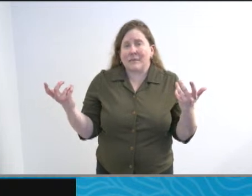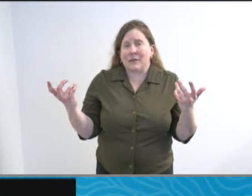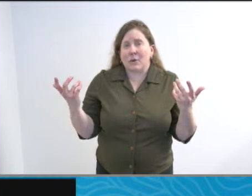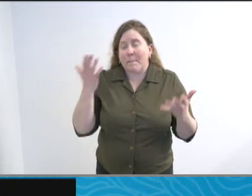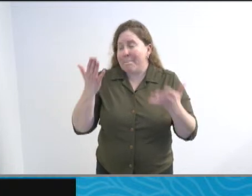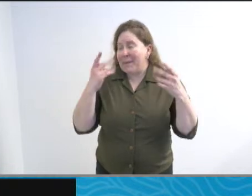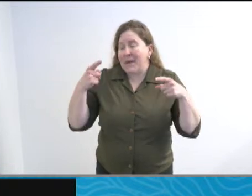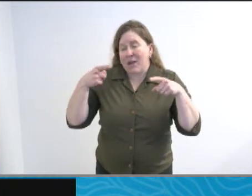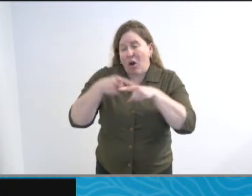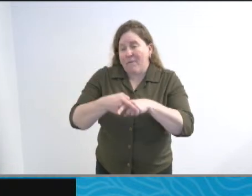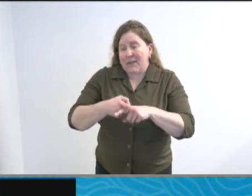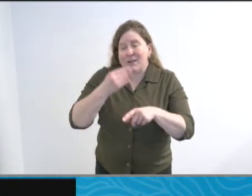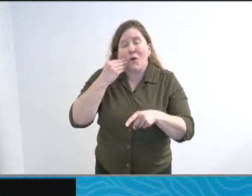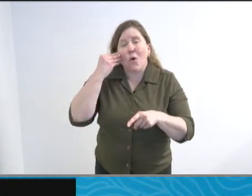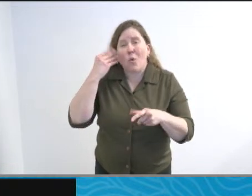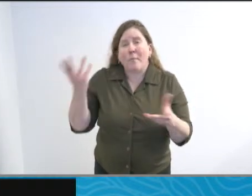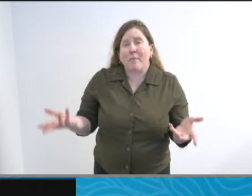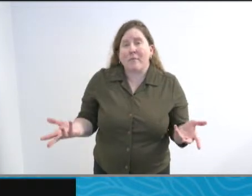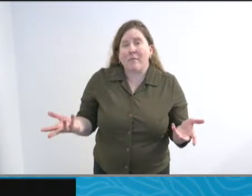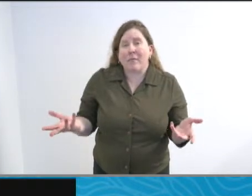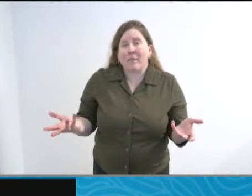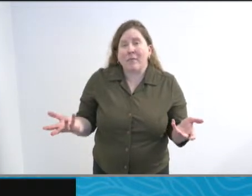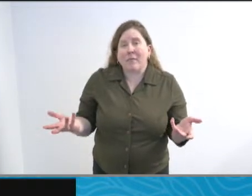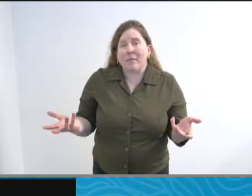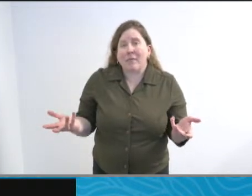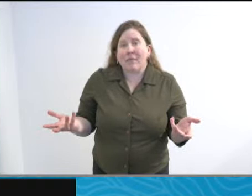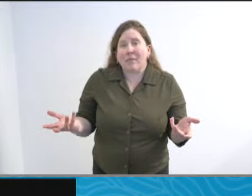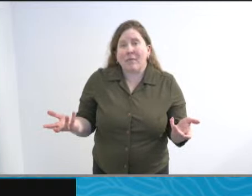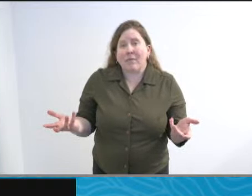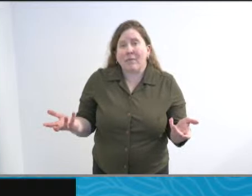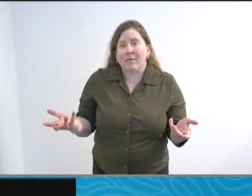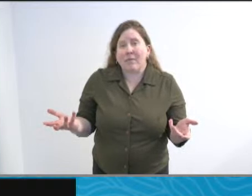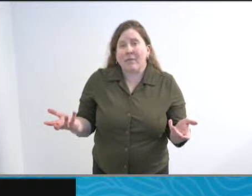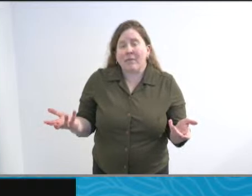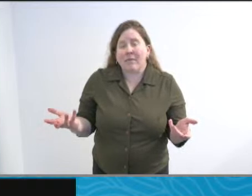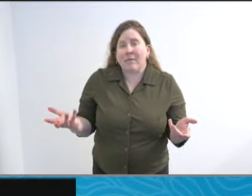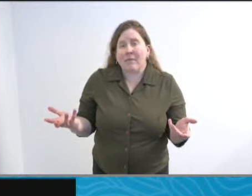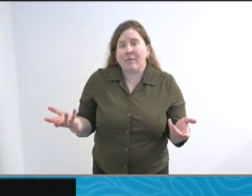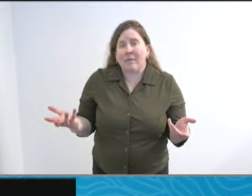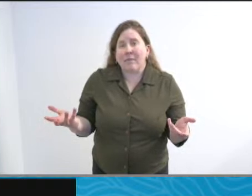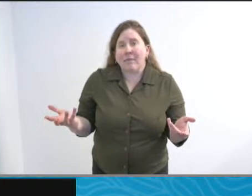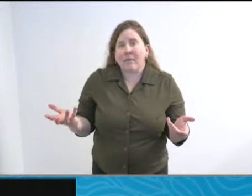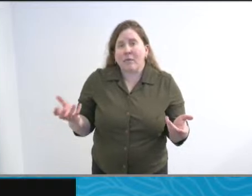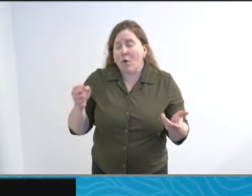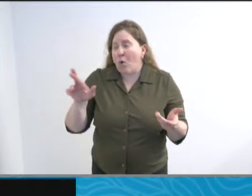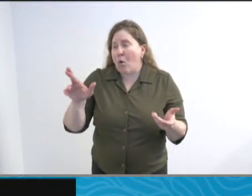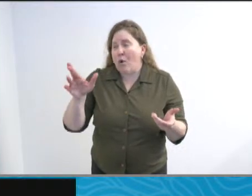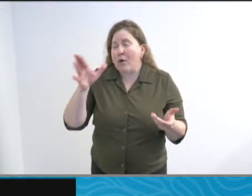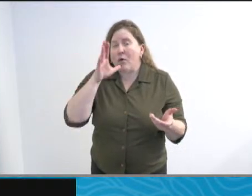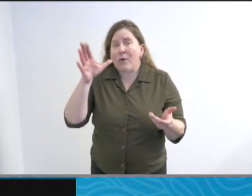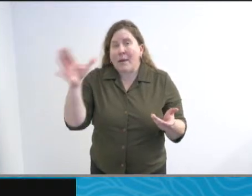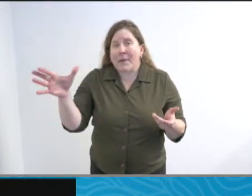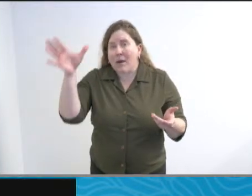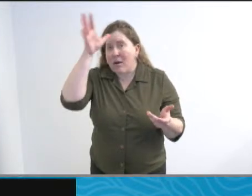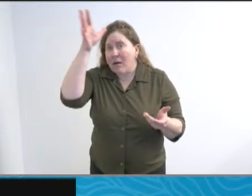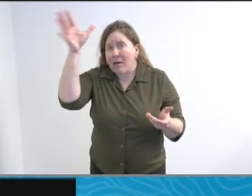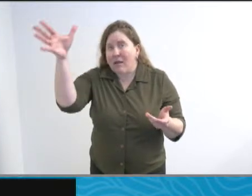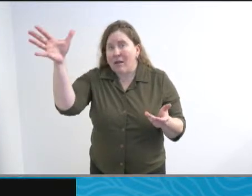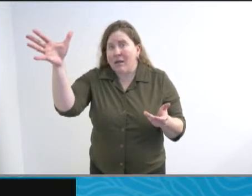at home or maybe somebody who, like a grandparent is in the hospital.